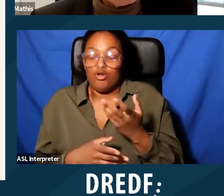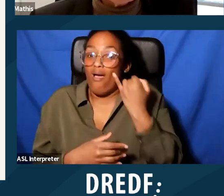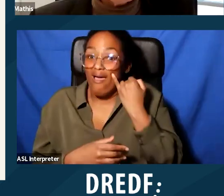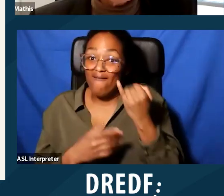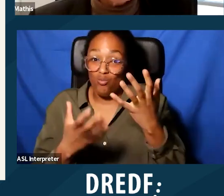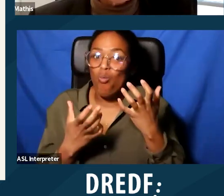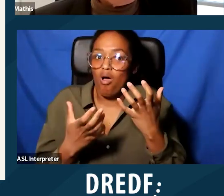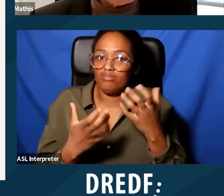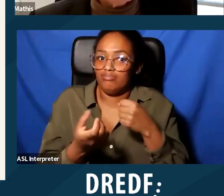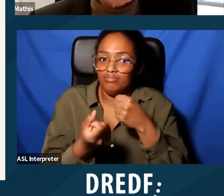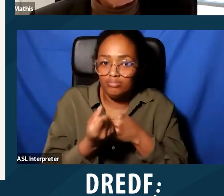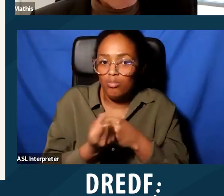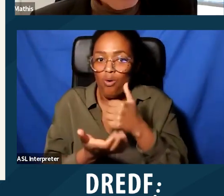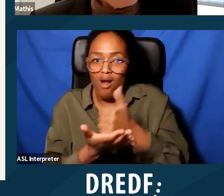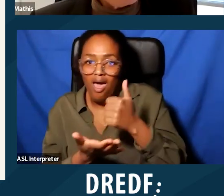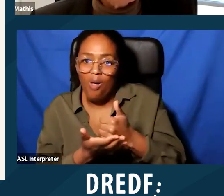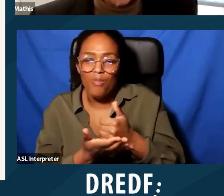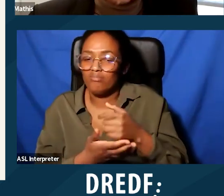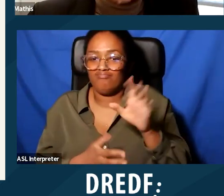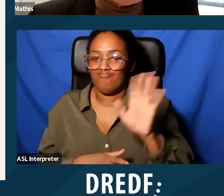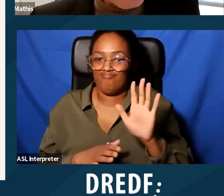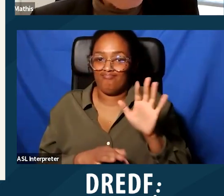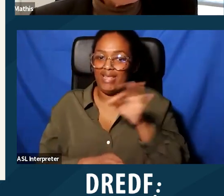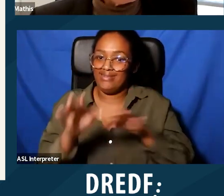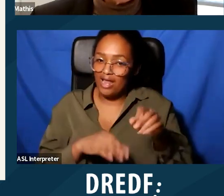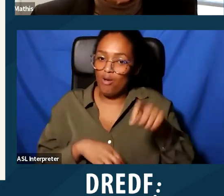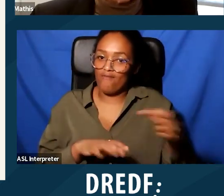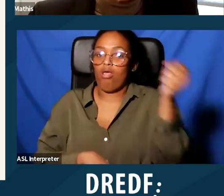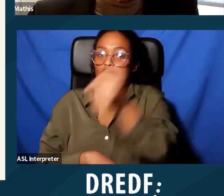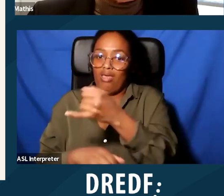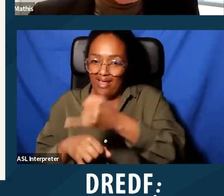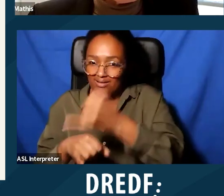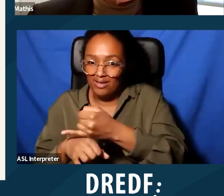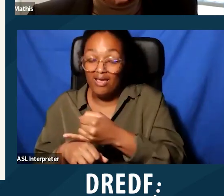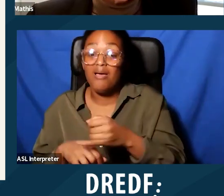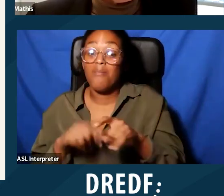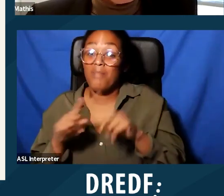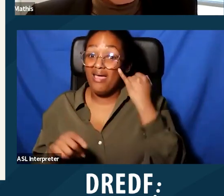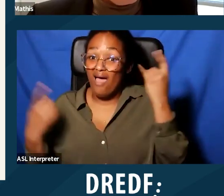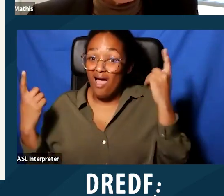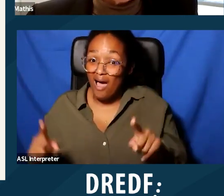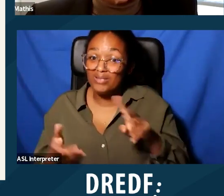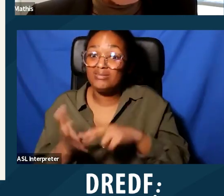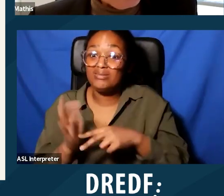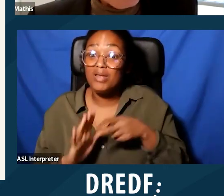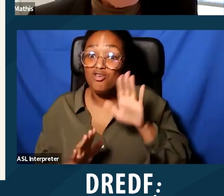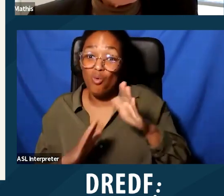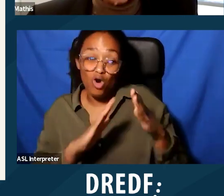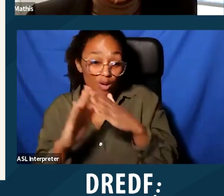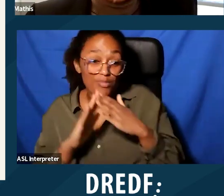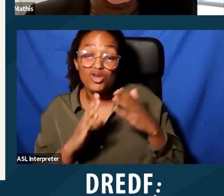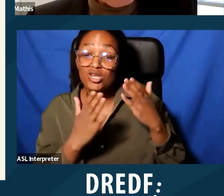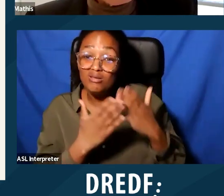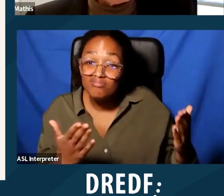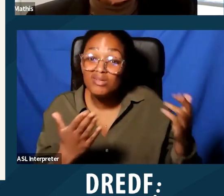before they can enforce their rights, by that time, they end up losing their house,